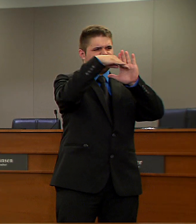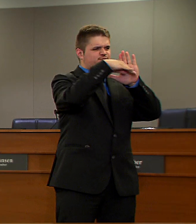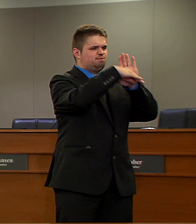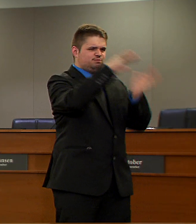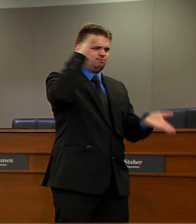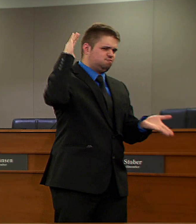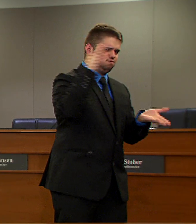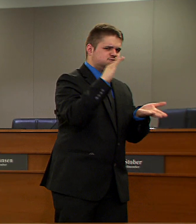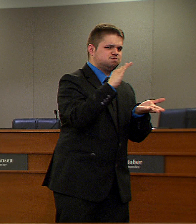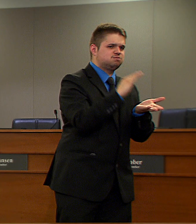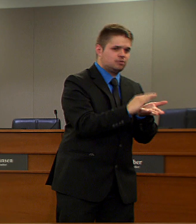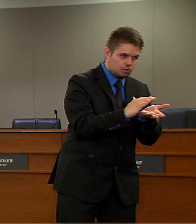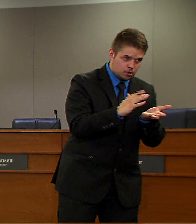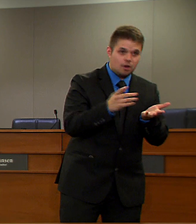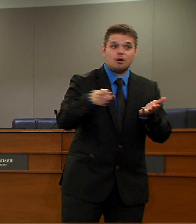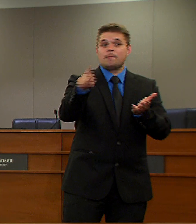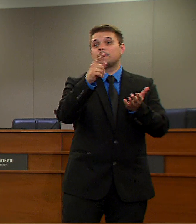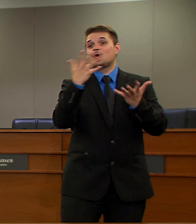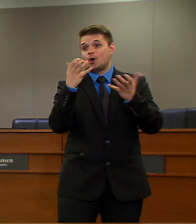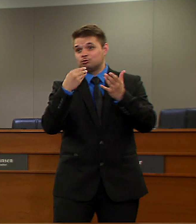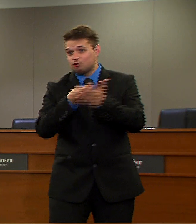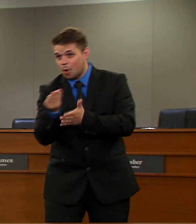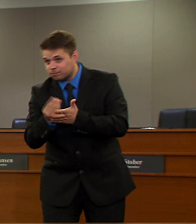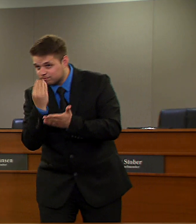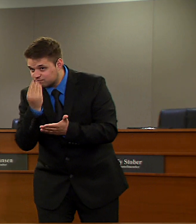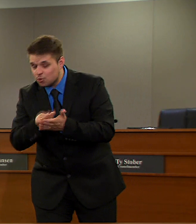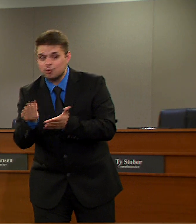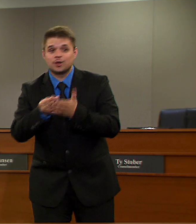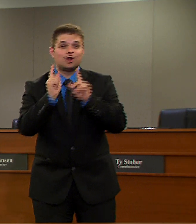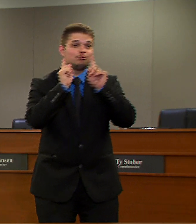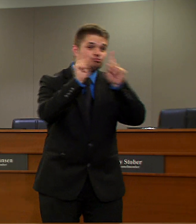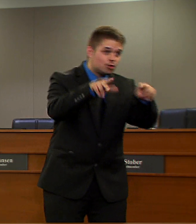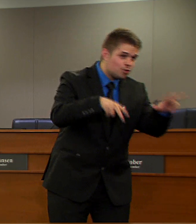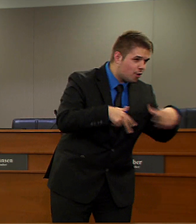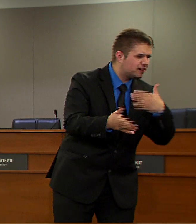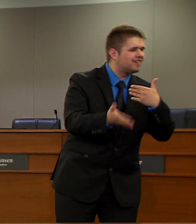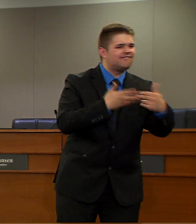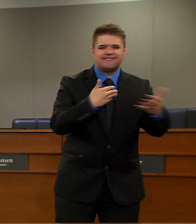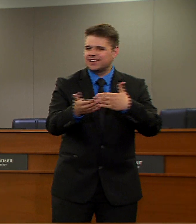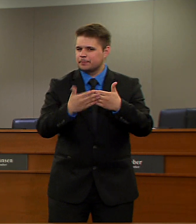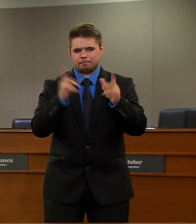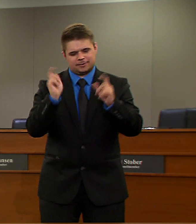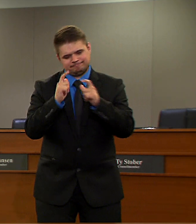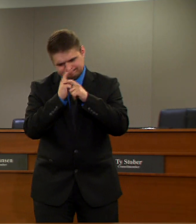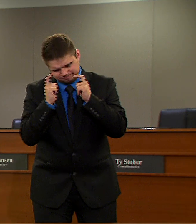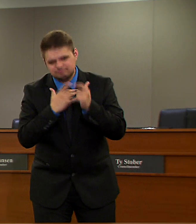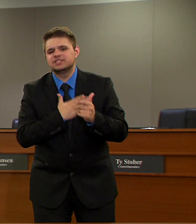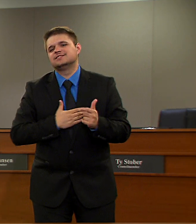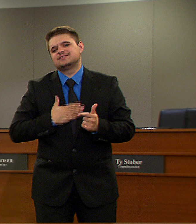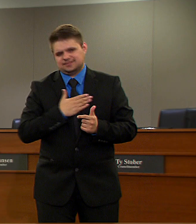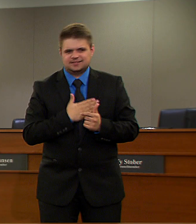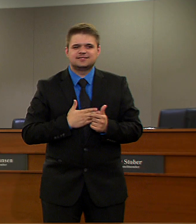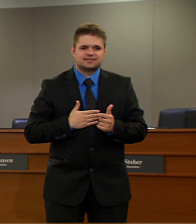out at the grocery store or in any area where you may come in close contact with others, where